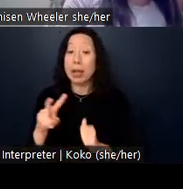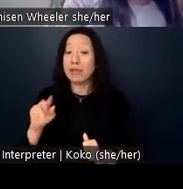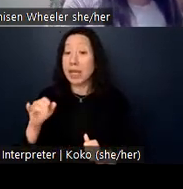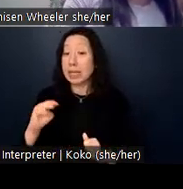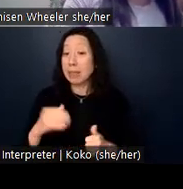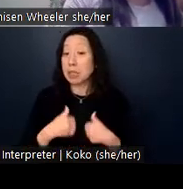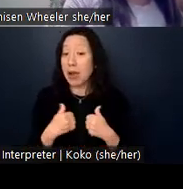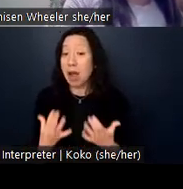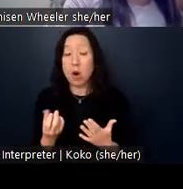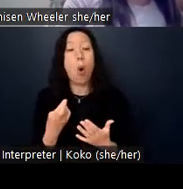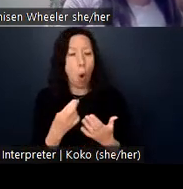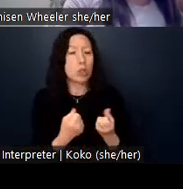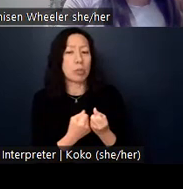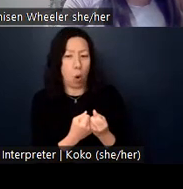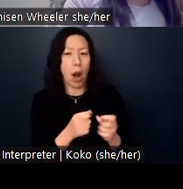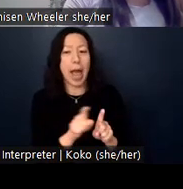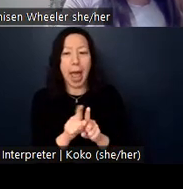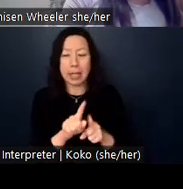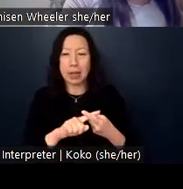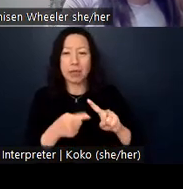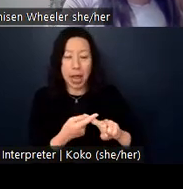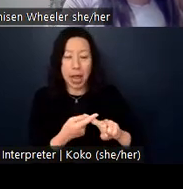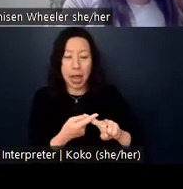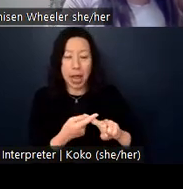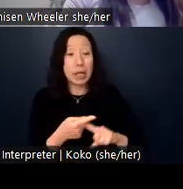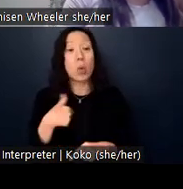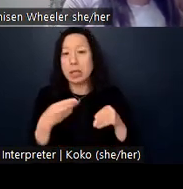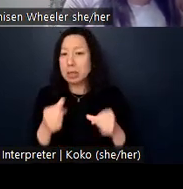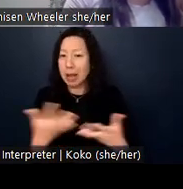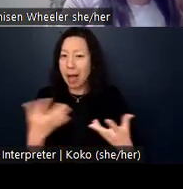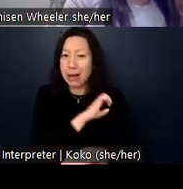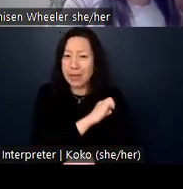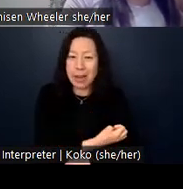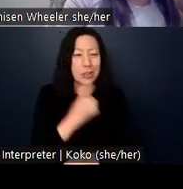spend most of our energy on 13:25:51 helping the victim survivor, achieve